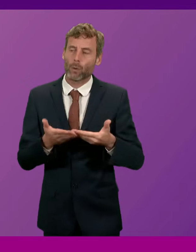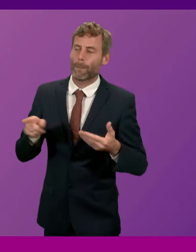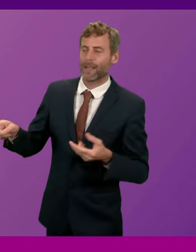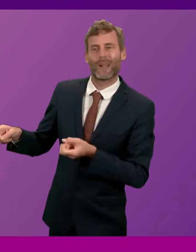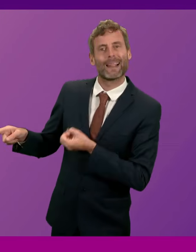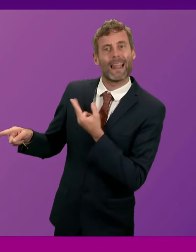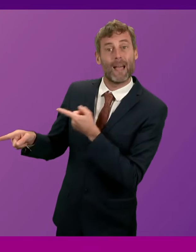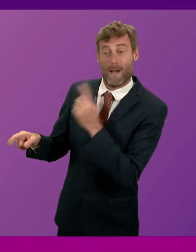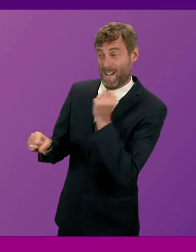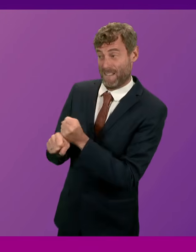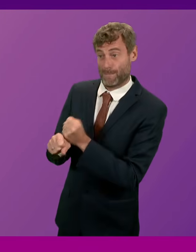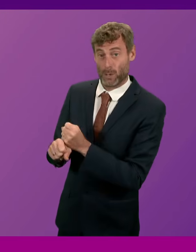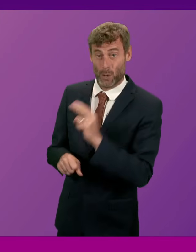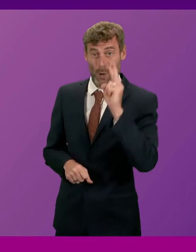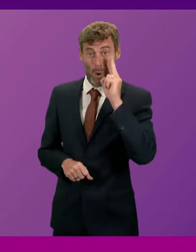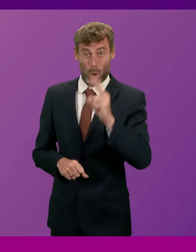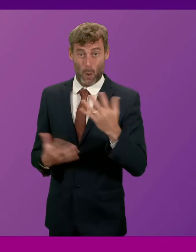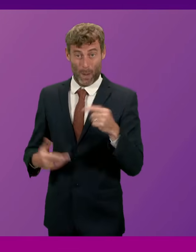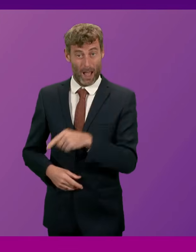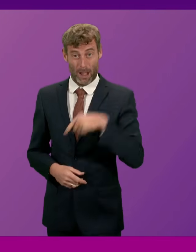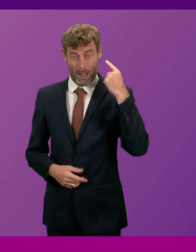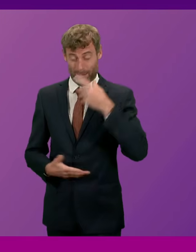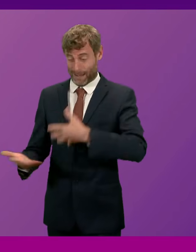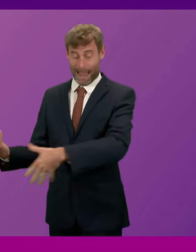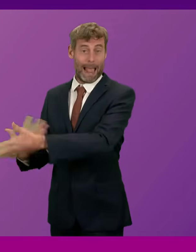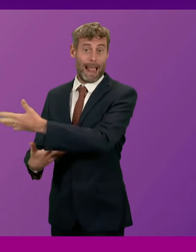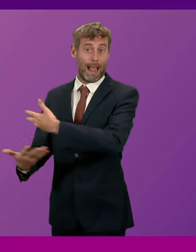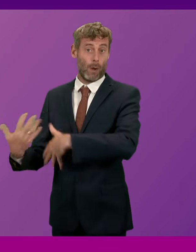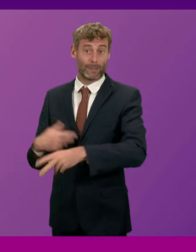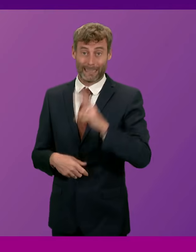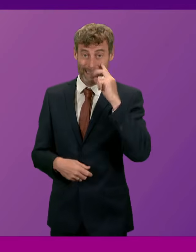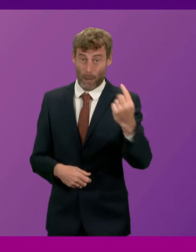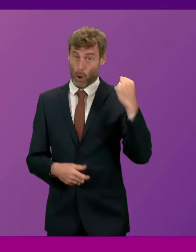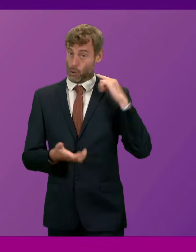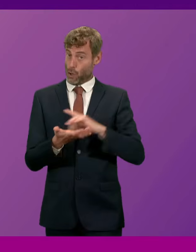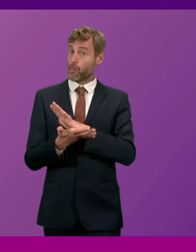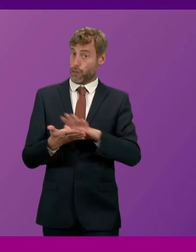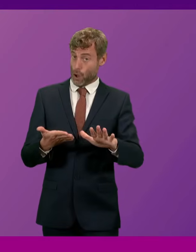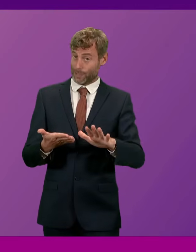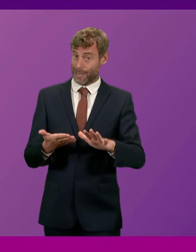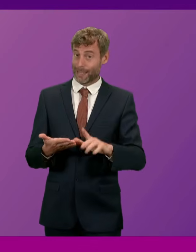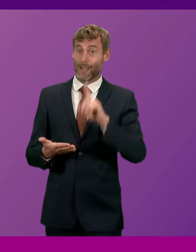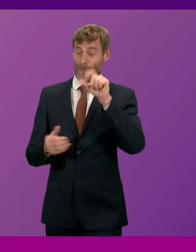they need only look at the chaos in London. That was on Thursday, before we got to Friday,